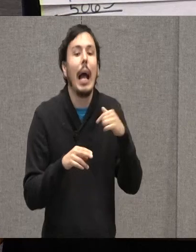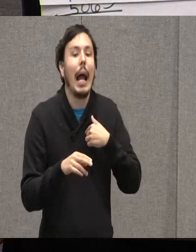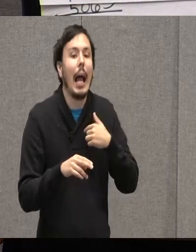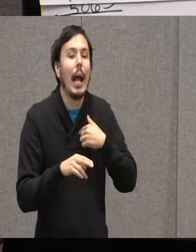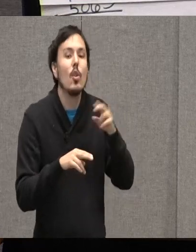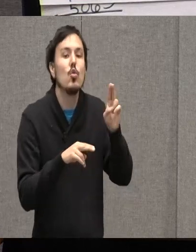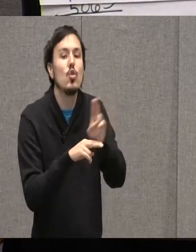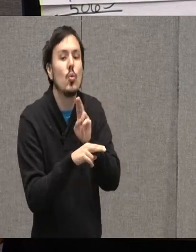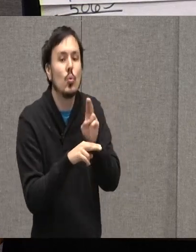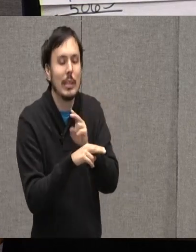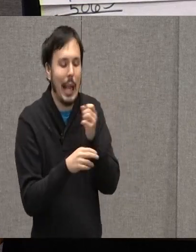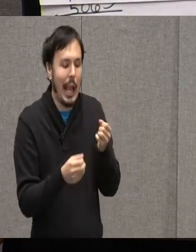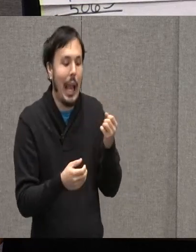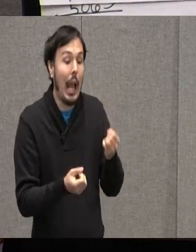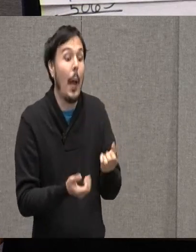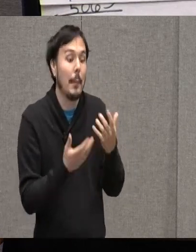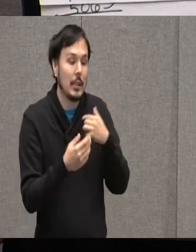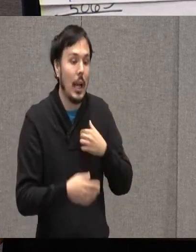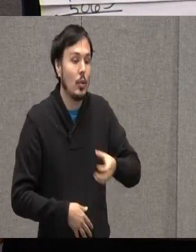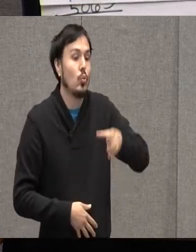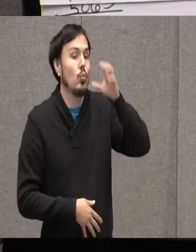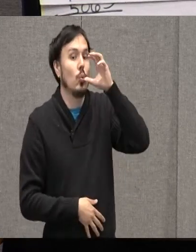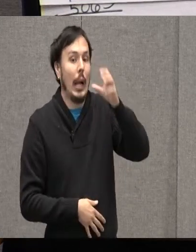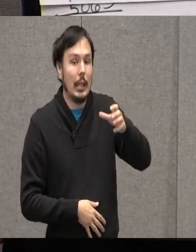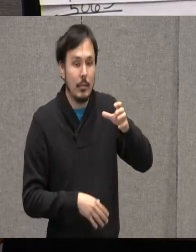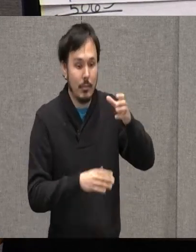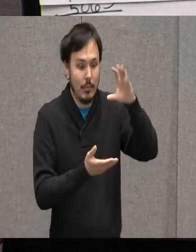So how can I figure out what's left over?